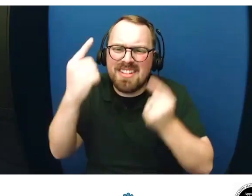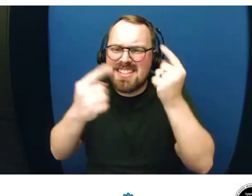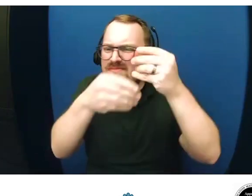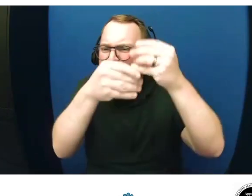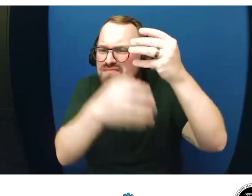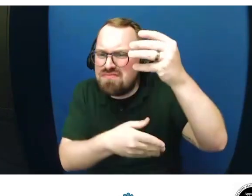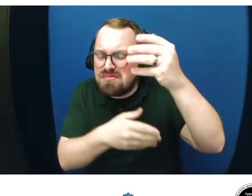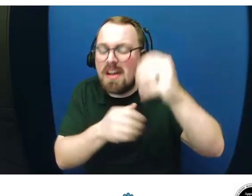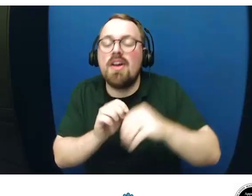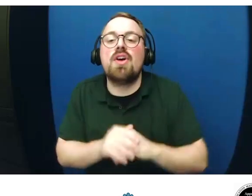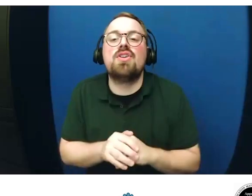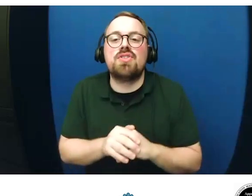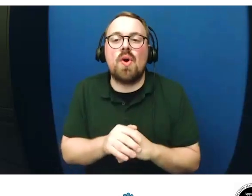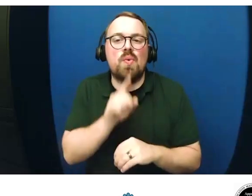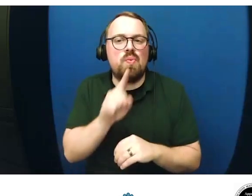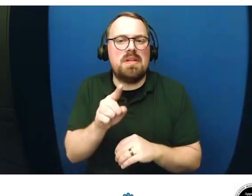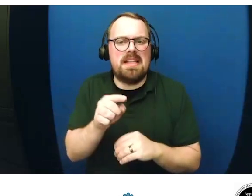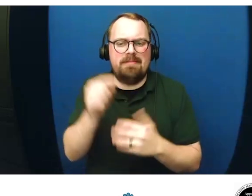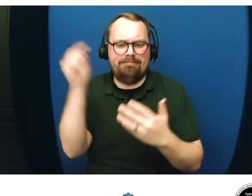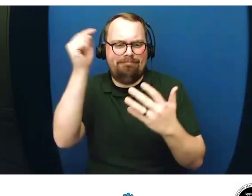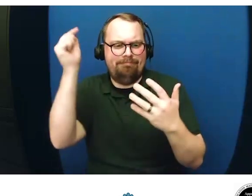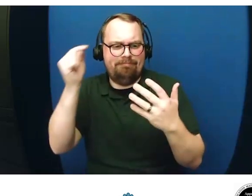So, something to consider if they, you know,